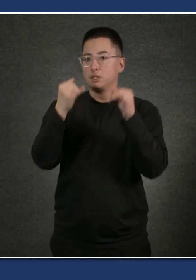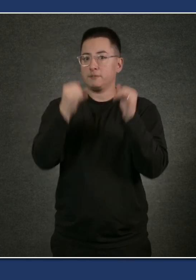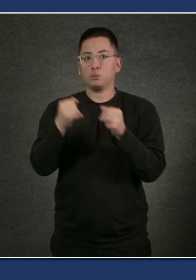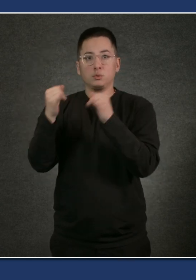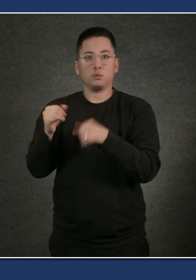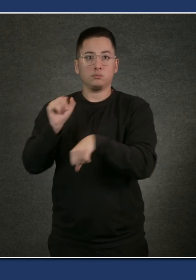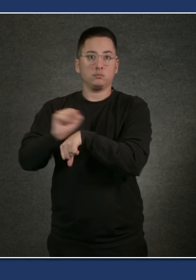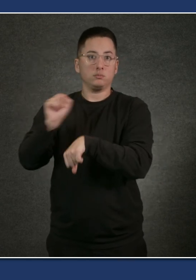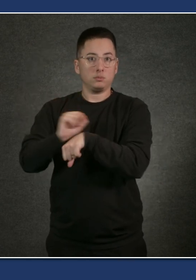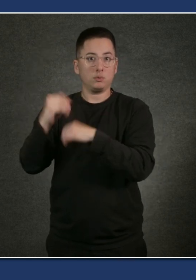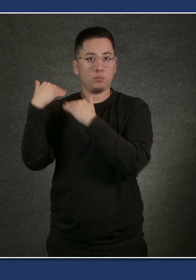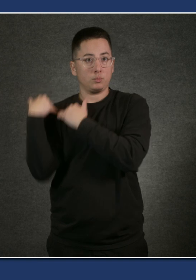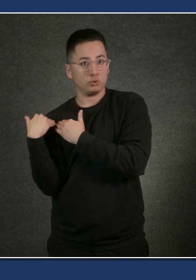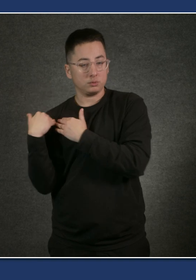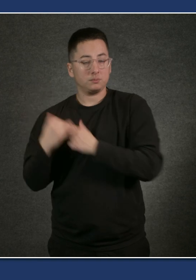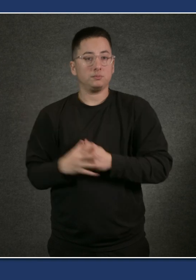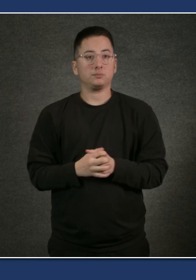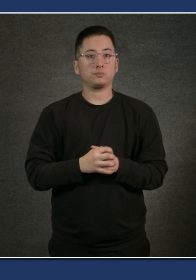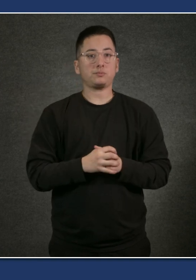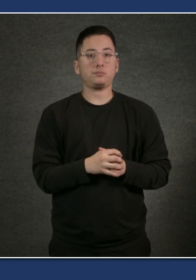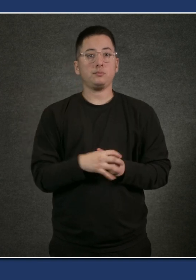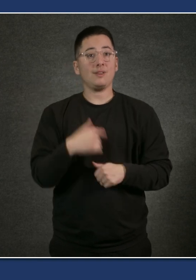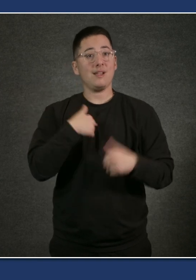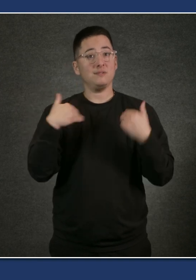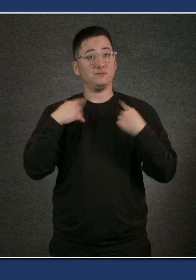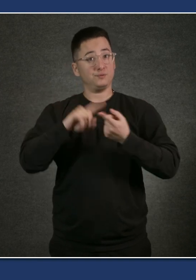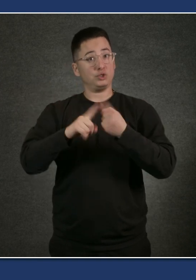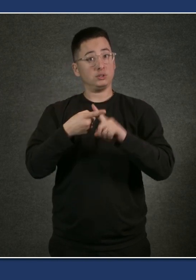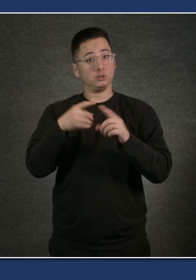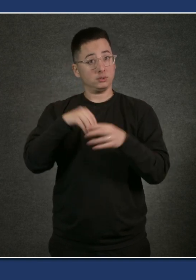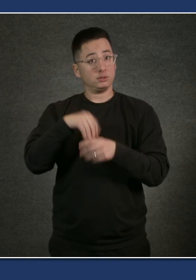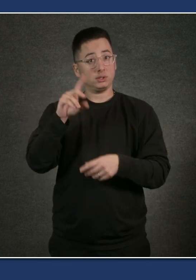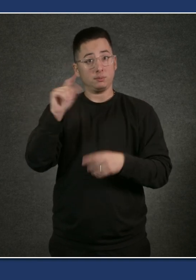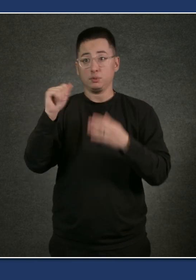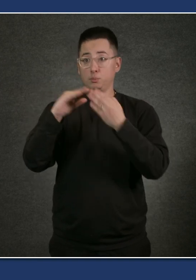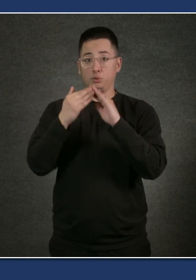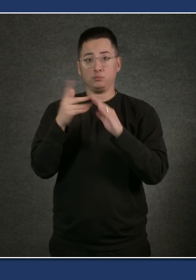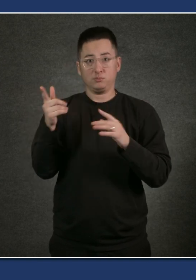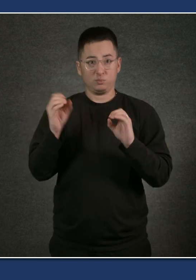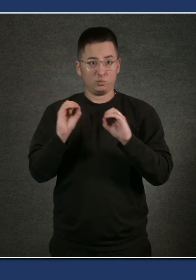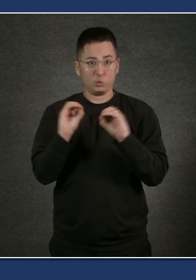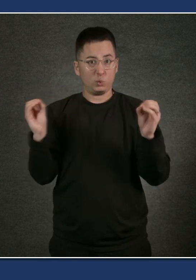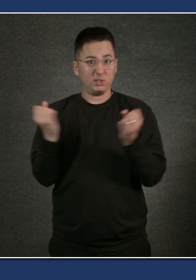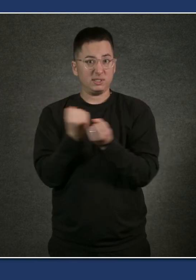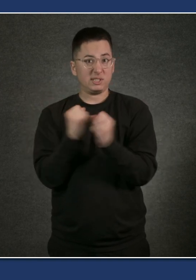Many don't know that this transition is difficult, as individuals living with disabilities commonly